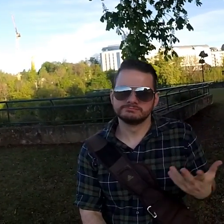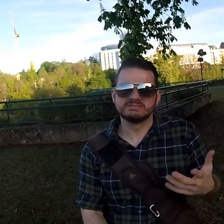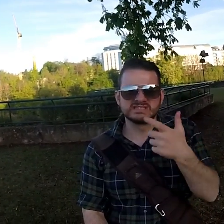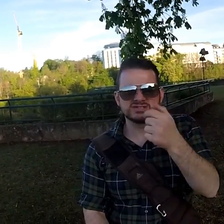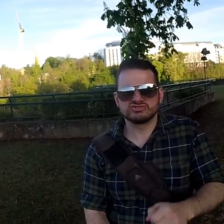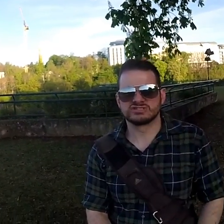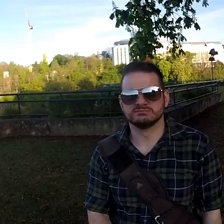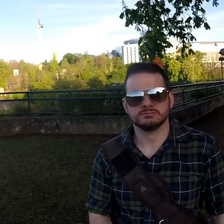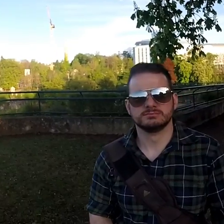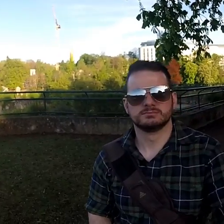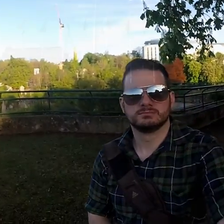It's interesting.